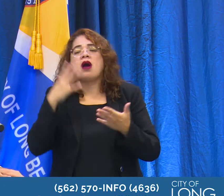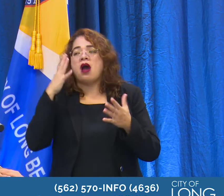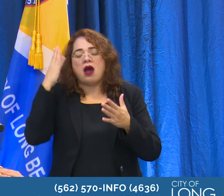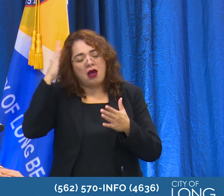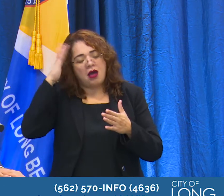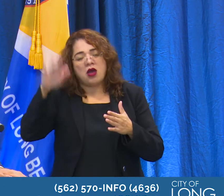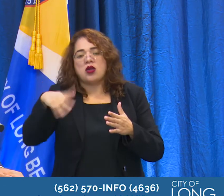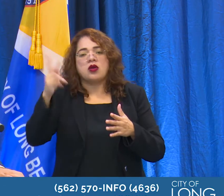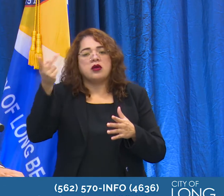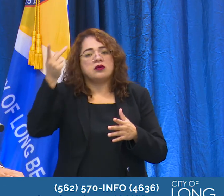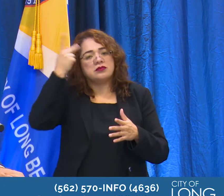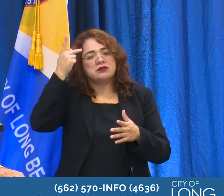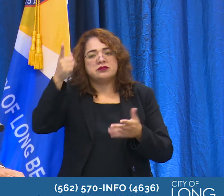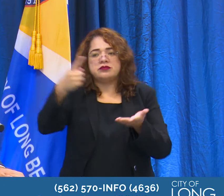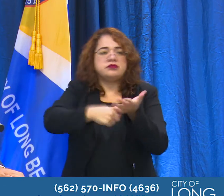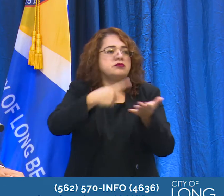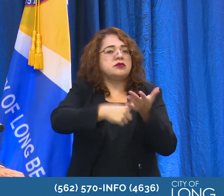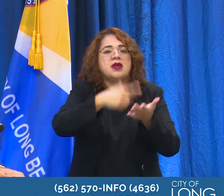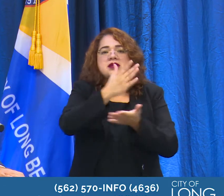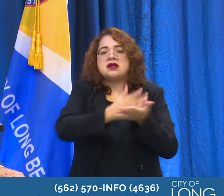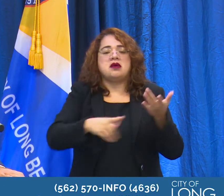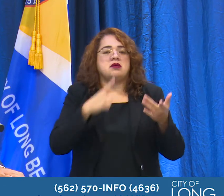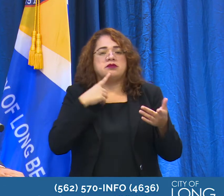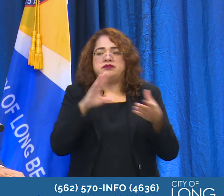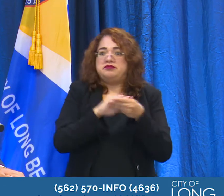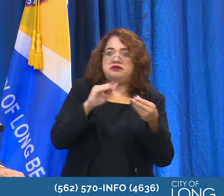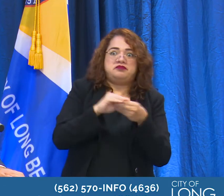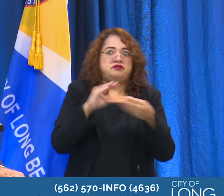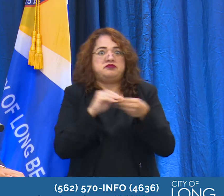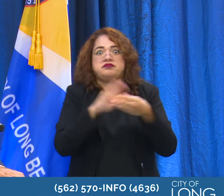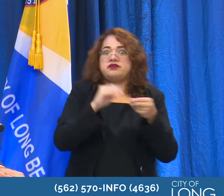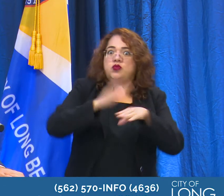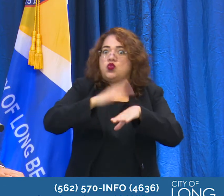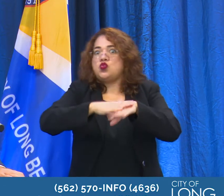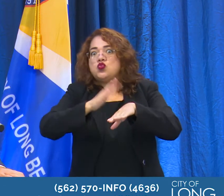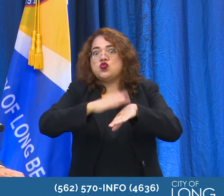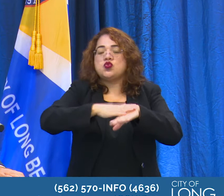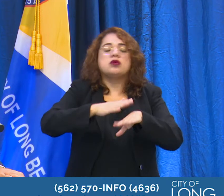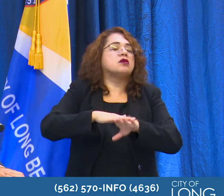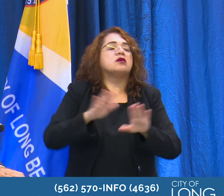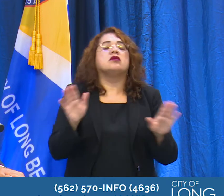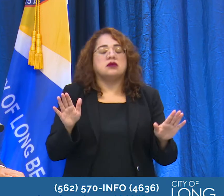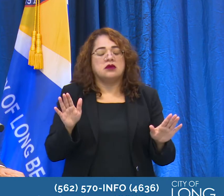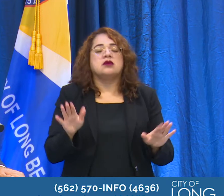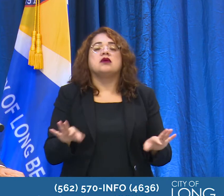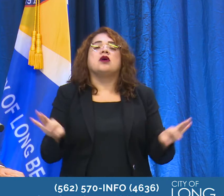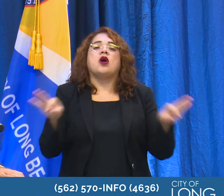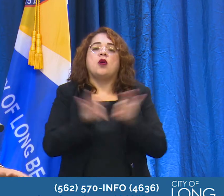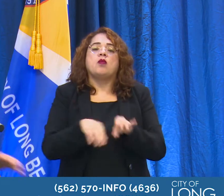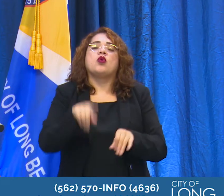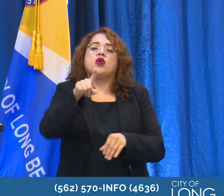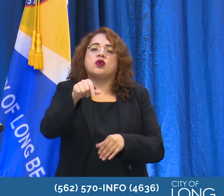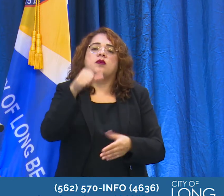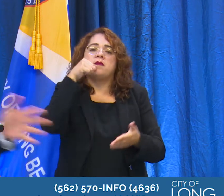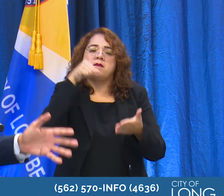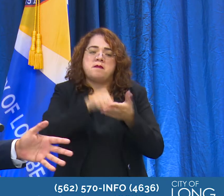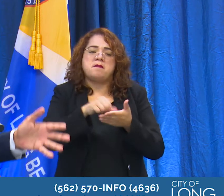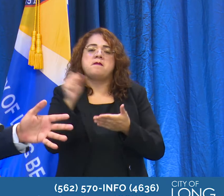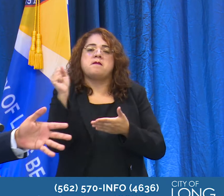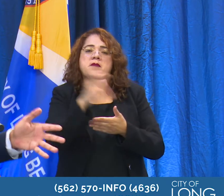we want to encourage folks this upcoming election to cast ballots and to vote by mail, because everyone will be receiving a